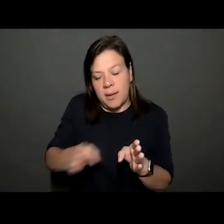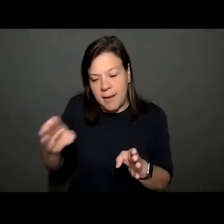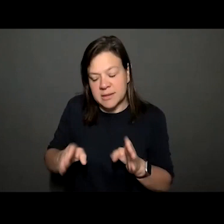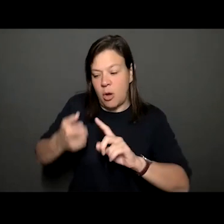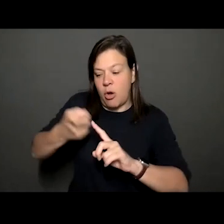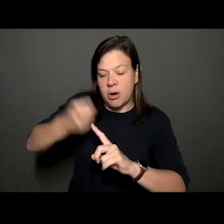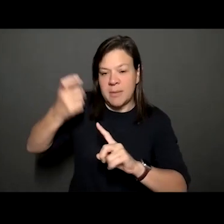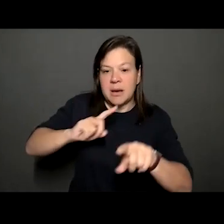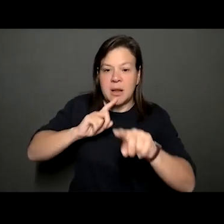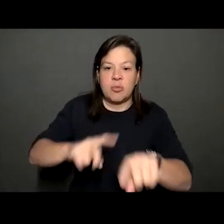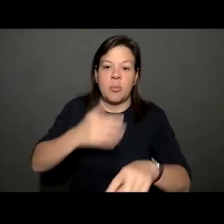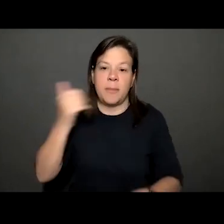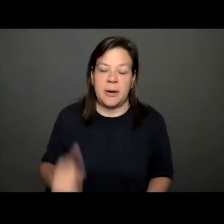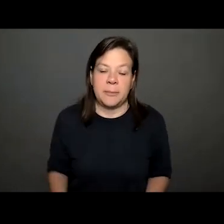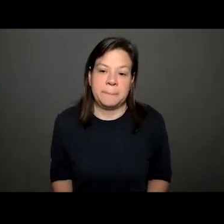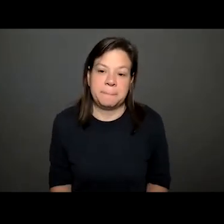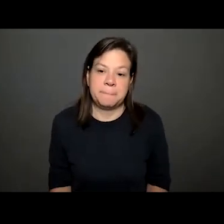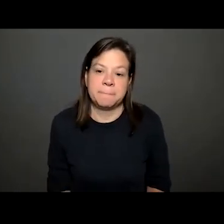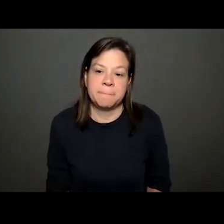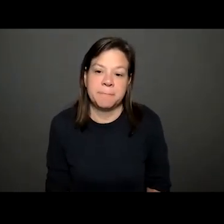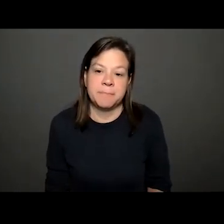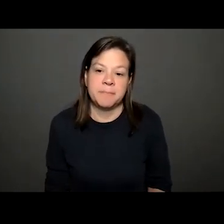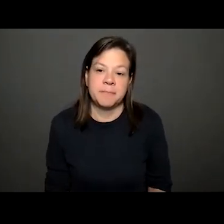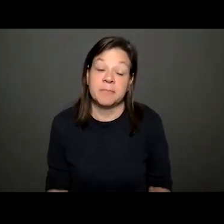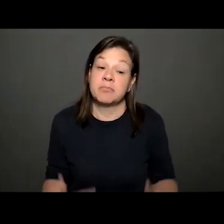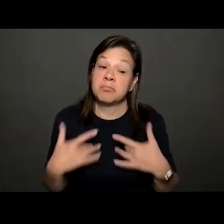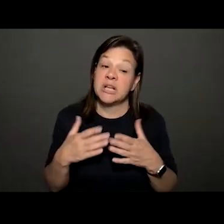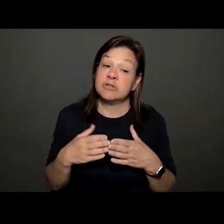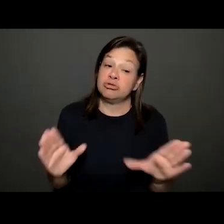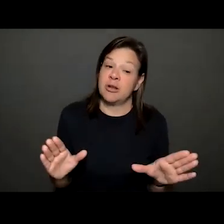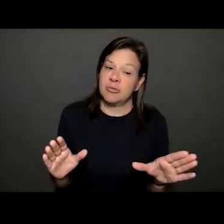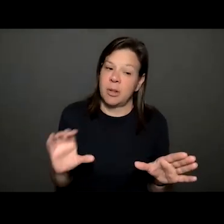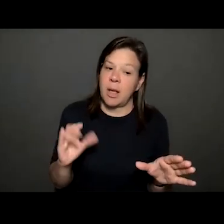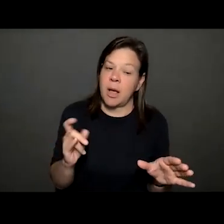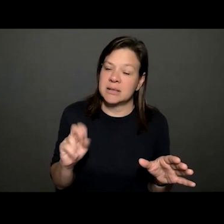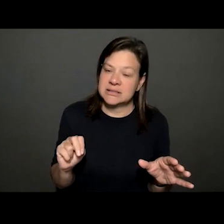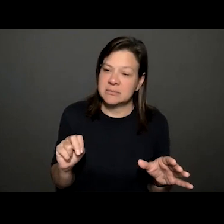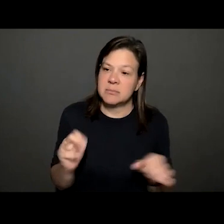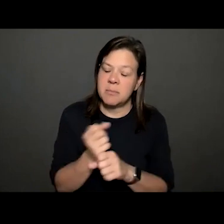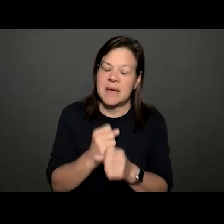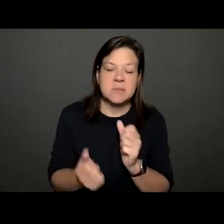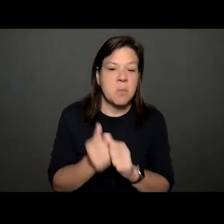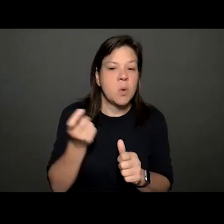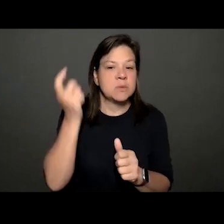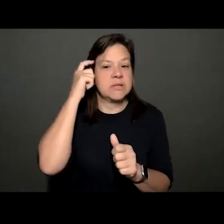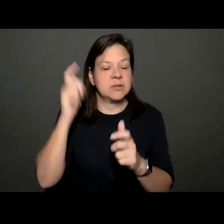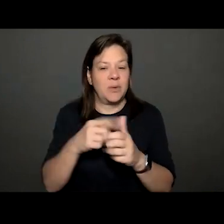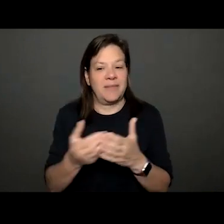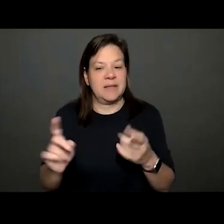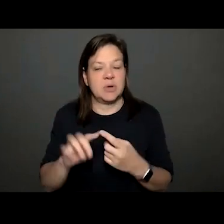GENERALLY CUSTOM OBJECTS MAKE THE MOST SENSE WHEN THE ITEMS ARE UNIQUE AND THE RELATIONSHIP BETWEEN THE